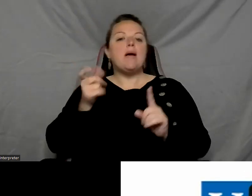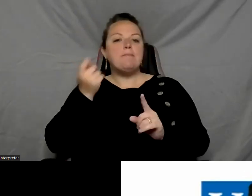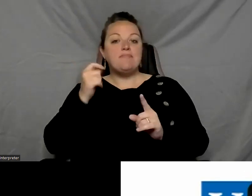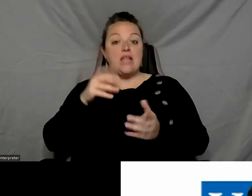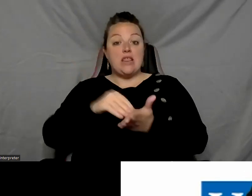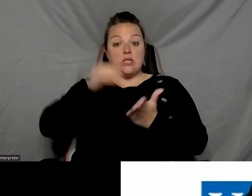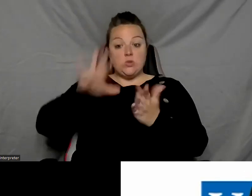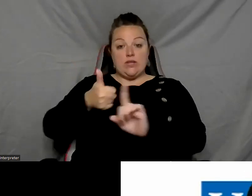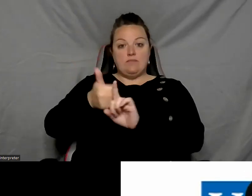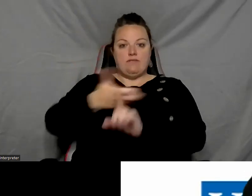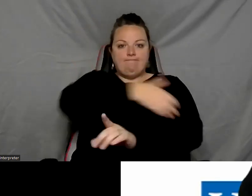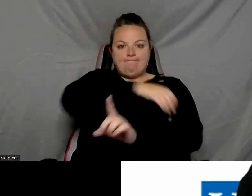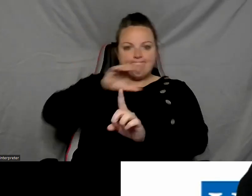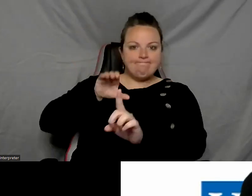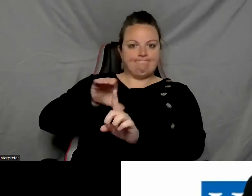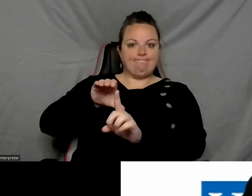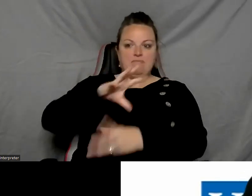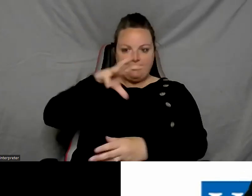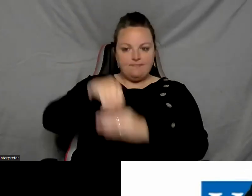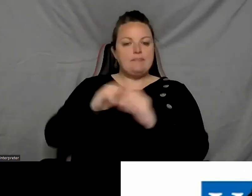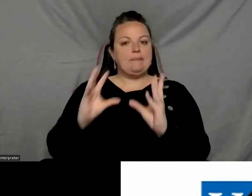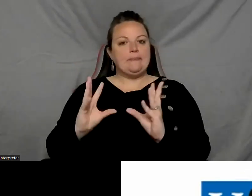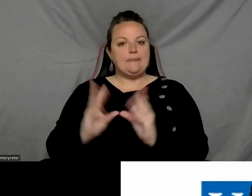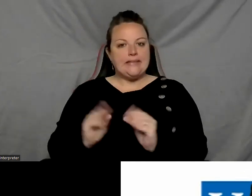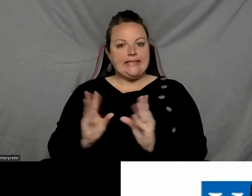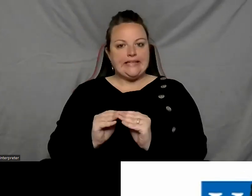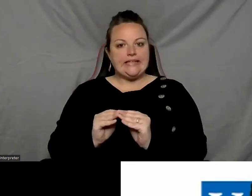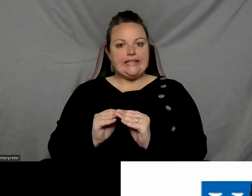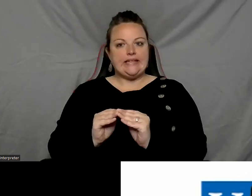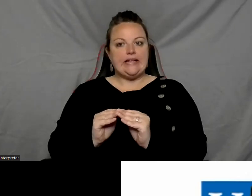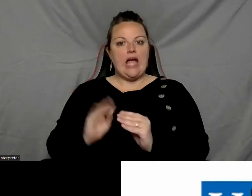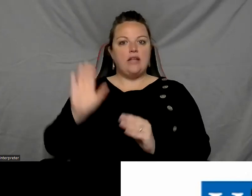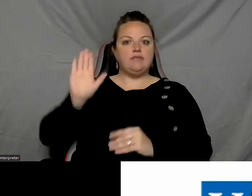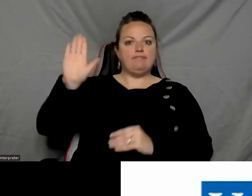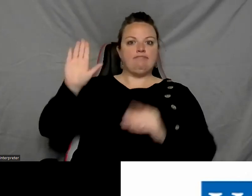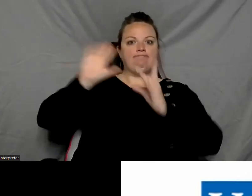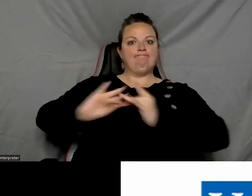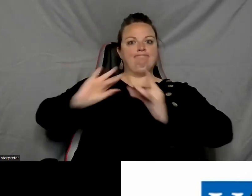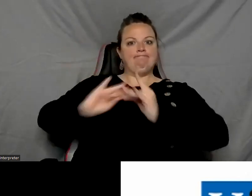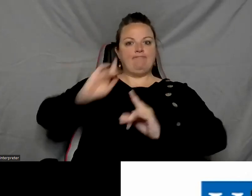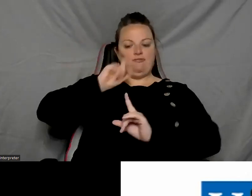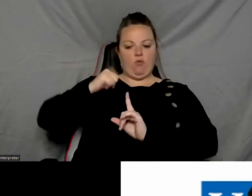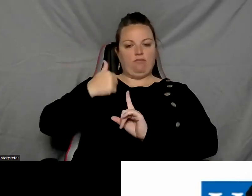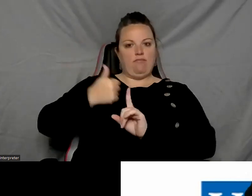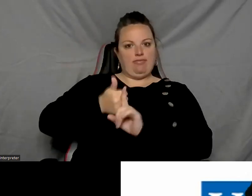to be part of that meeting and also to vouch for themselves, to be able to talk for their